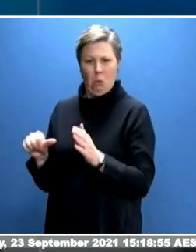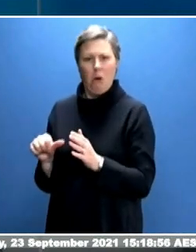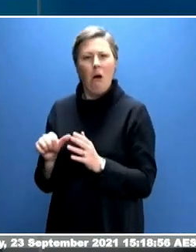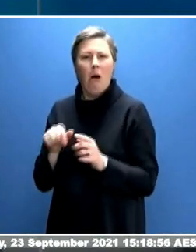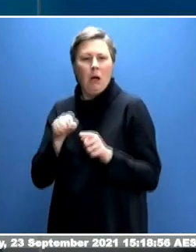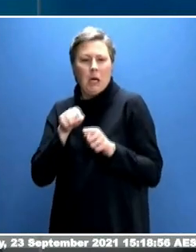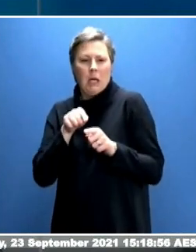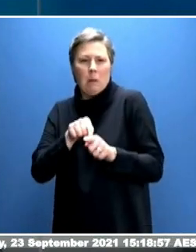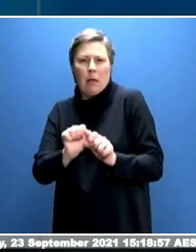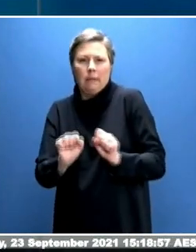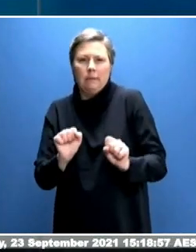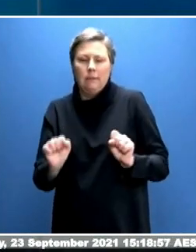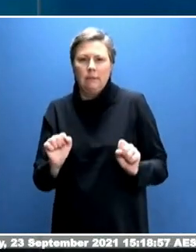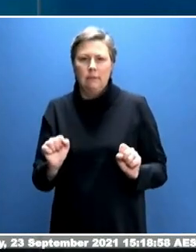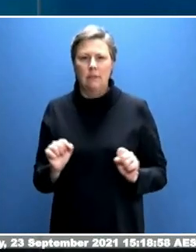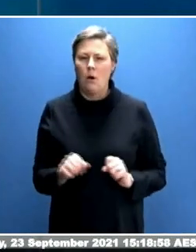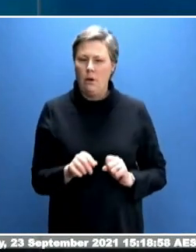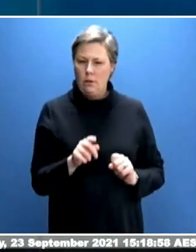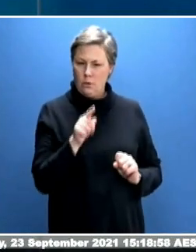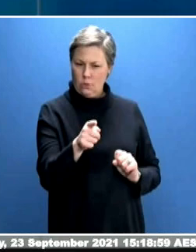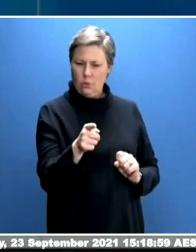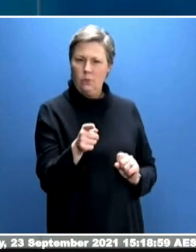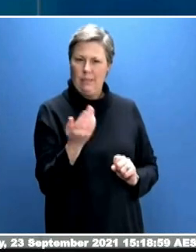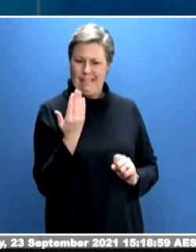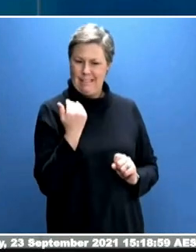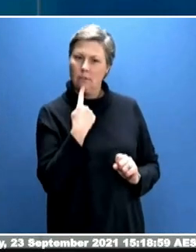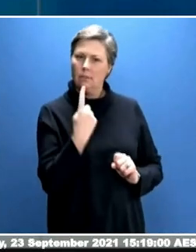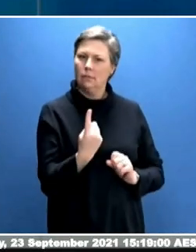In that example that you've just given and come back to,